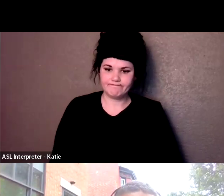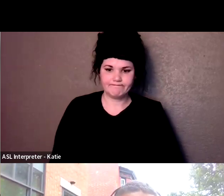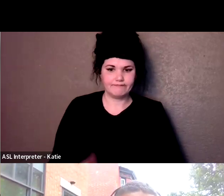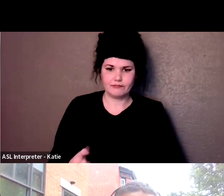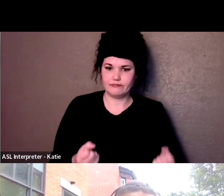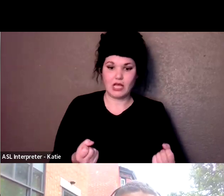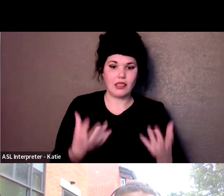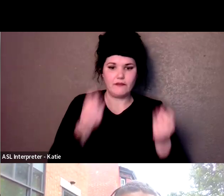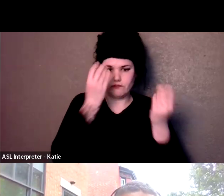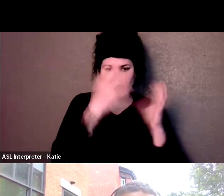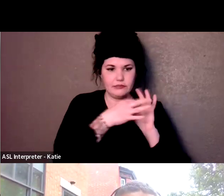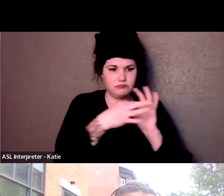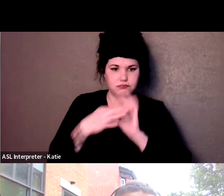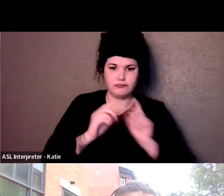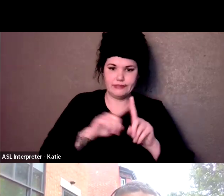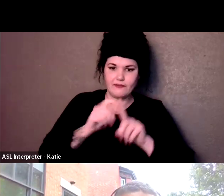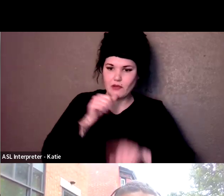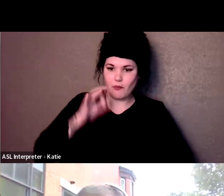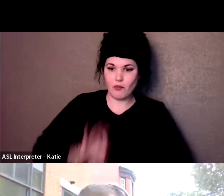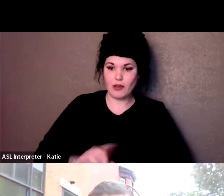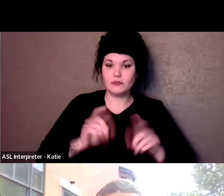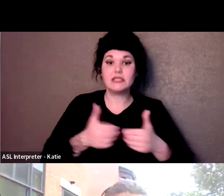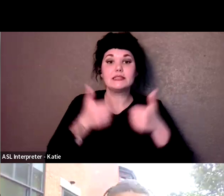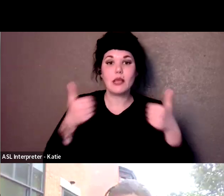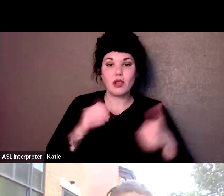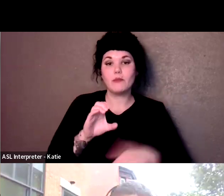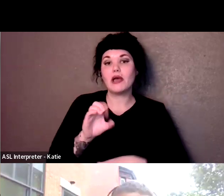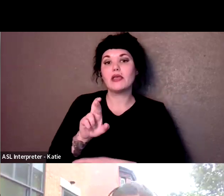by crisis. Mental health crisis resources, which of course lead with 988, but there's a lot of other